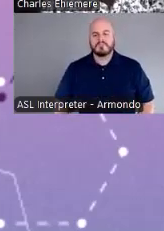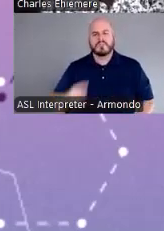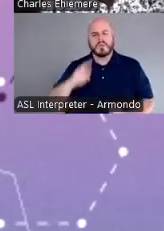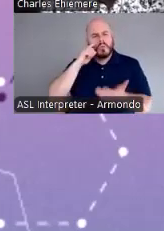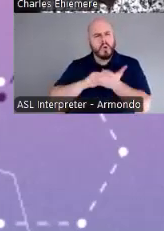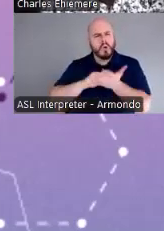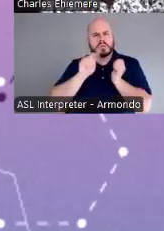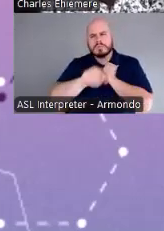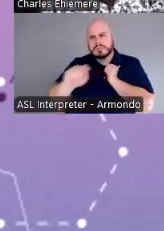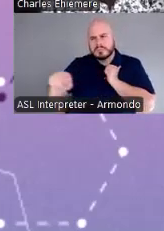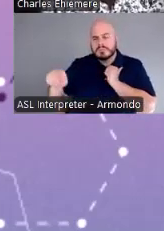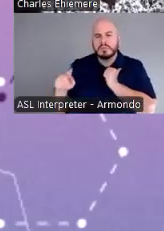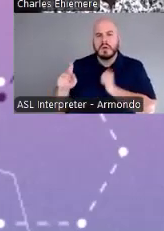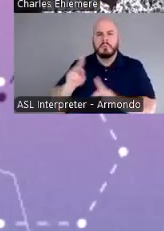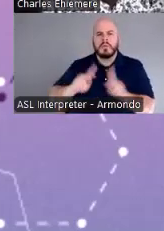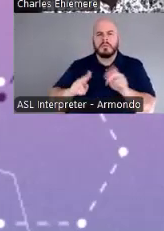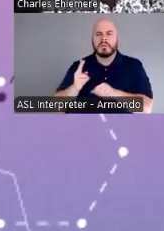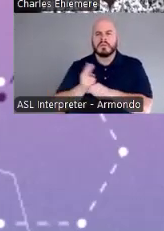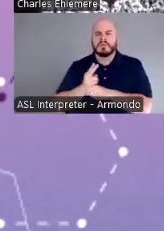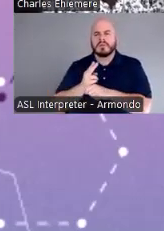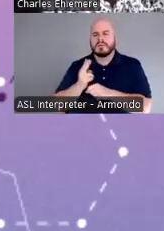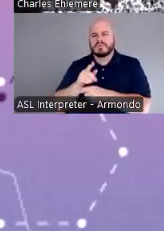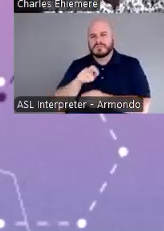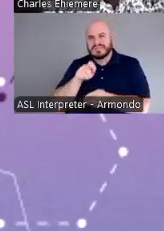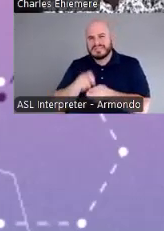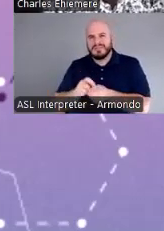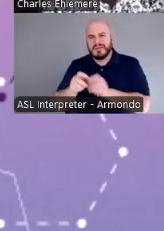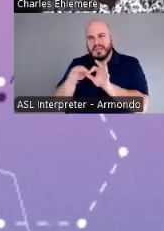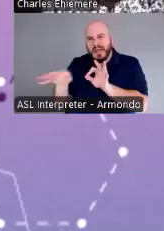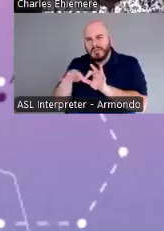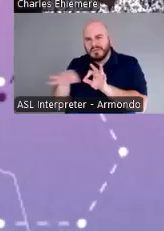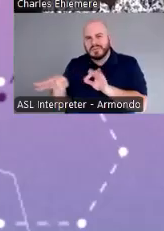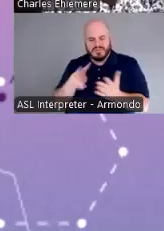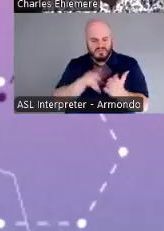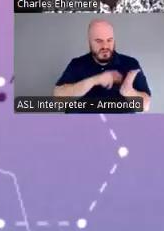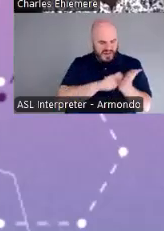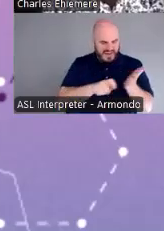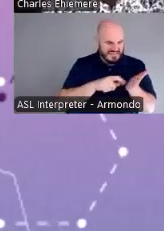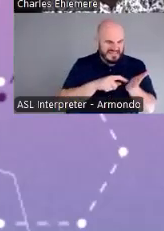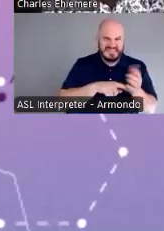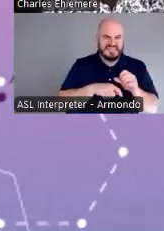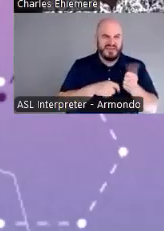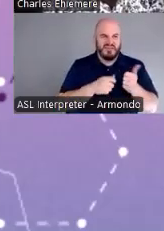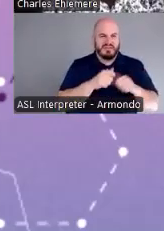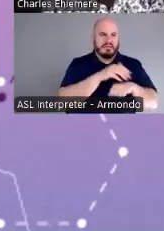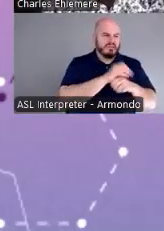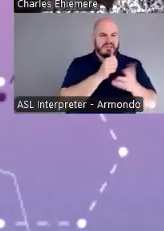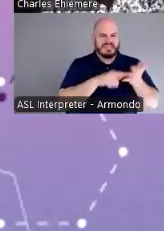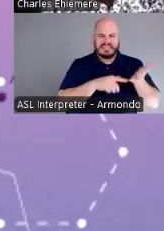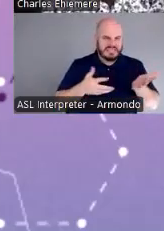find it difficult to read text messages in those languages. We've even seen some women-- they speak Hausa,